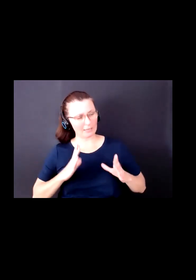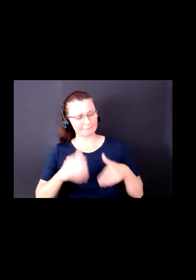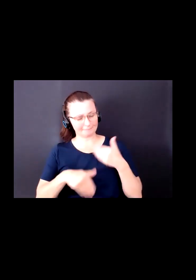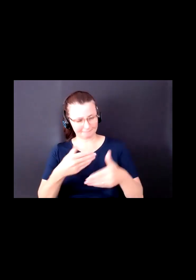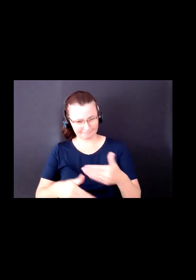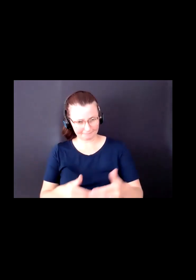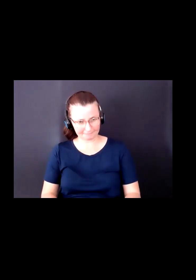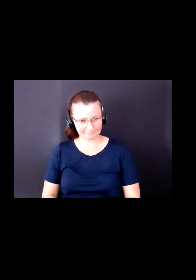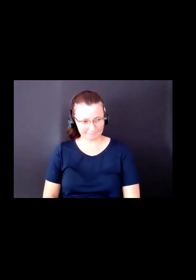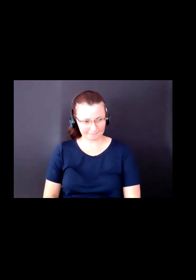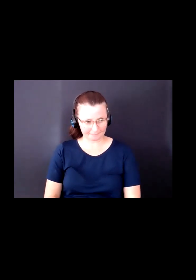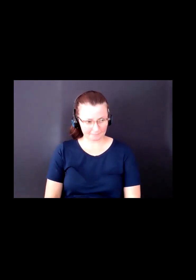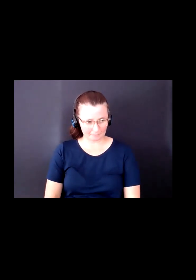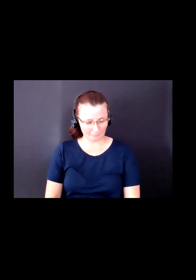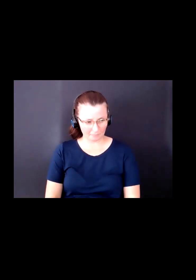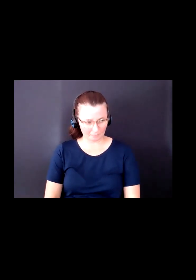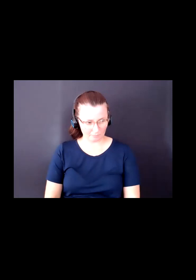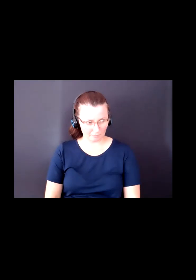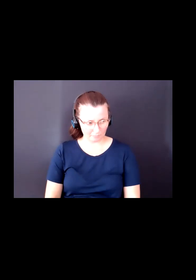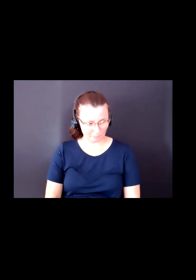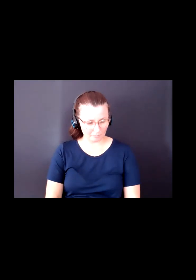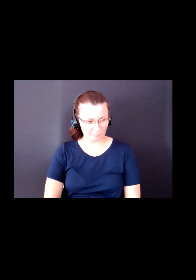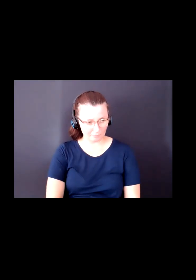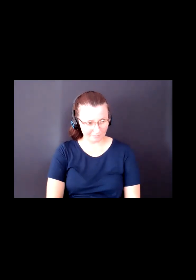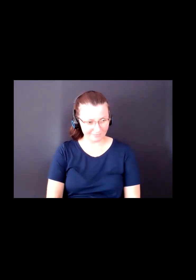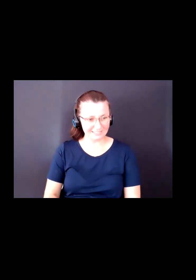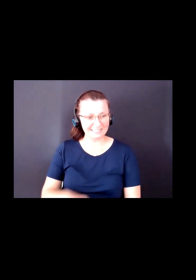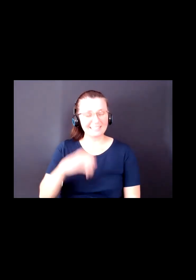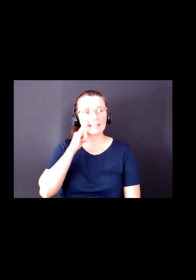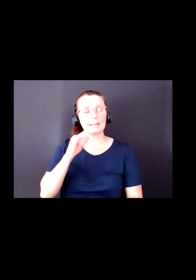burden or fundamental alteration, again the entity still has an